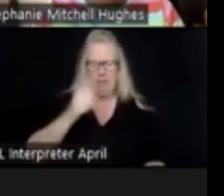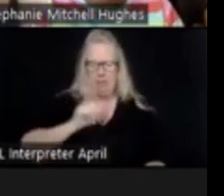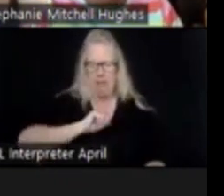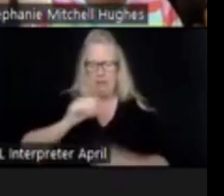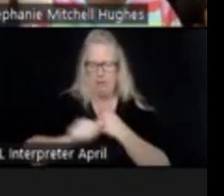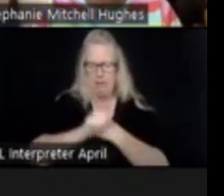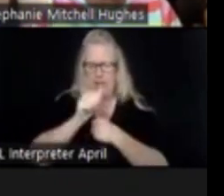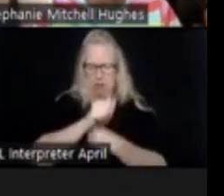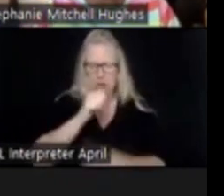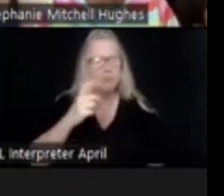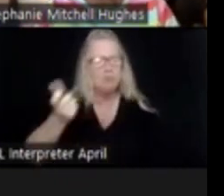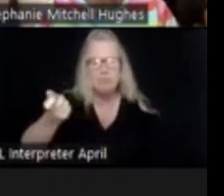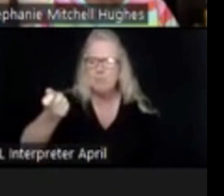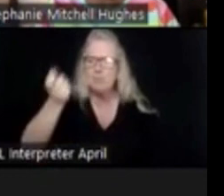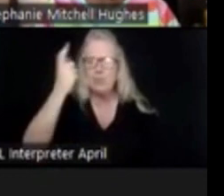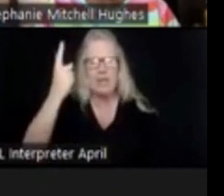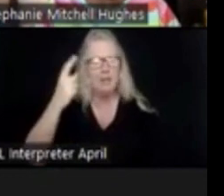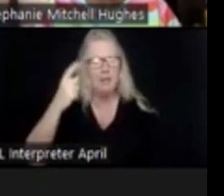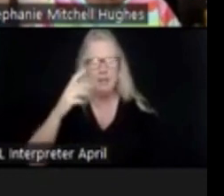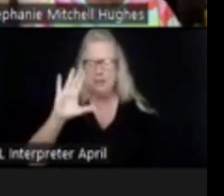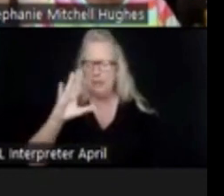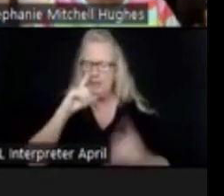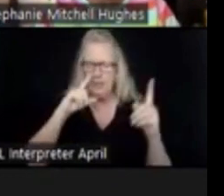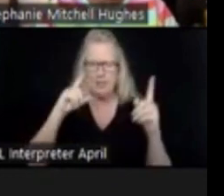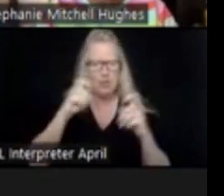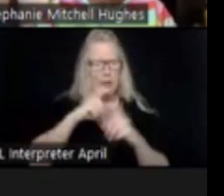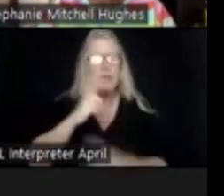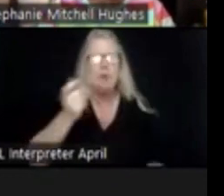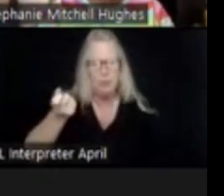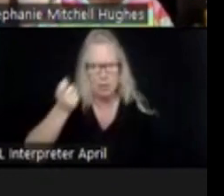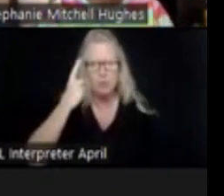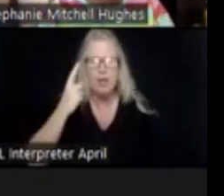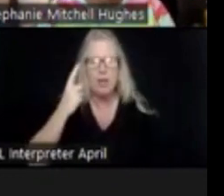WE GET THIS IS COMPLICATED, FOLKS.